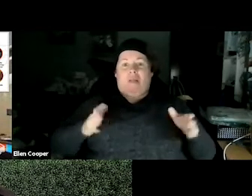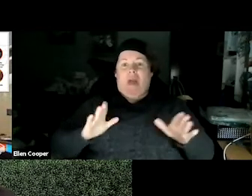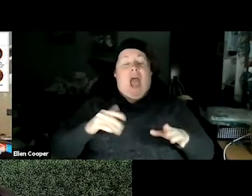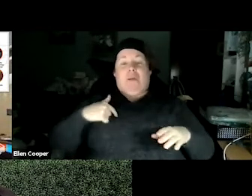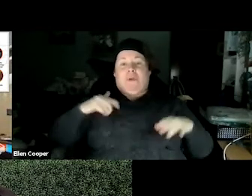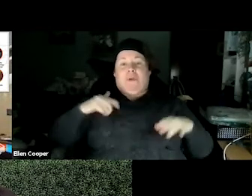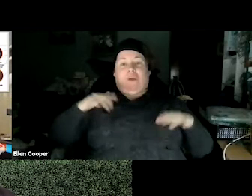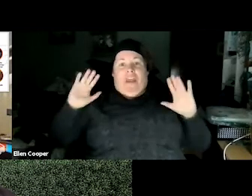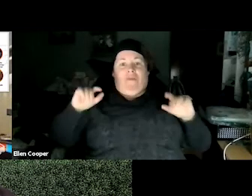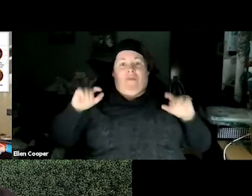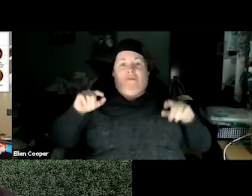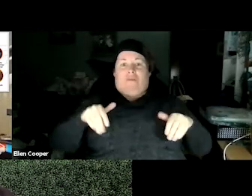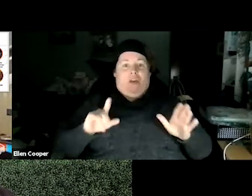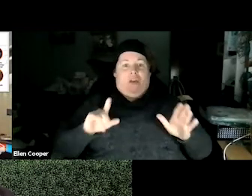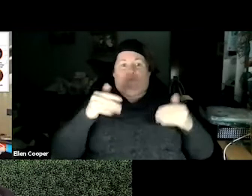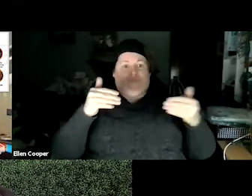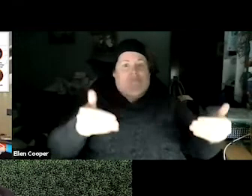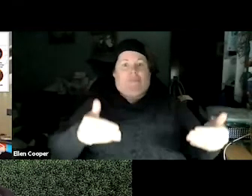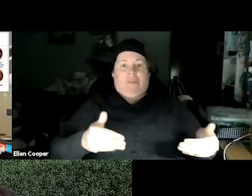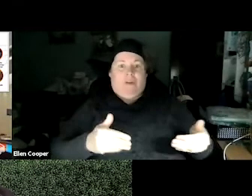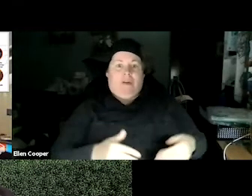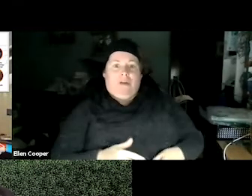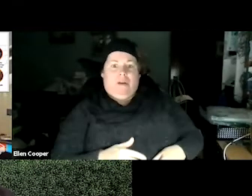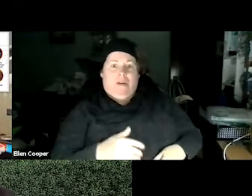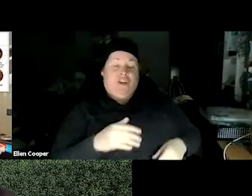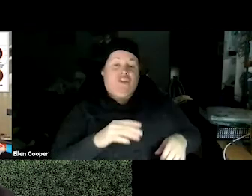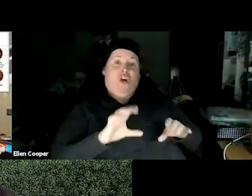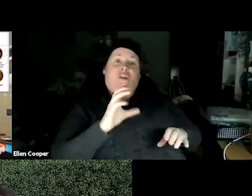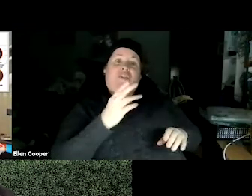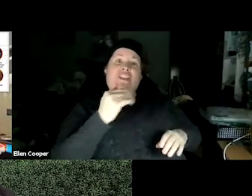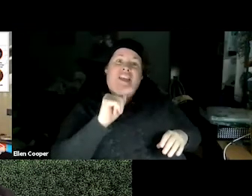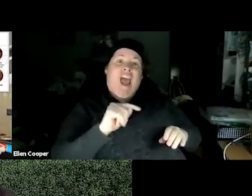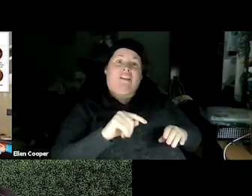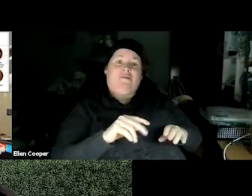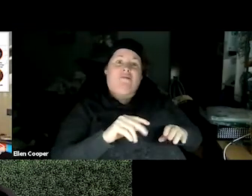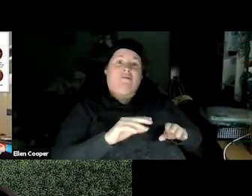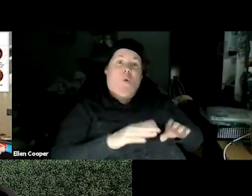CalebBarlow: All right. CalebBarlow: I got I got the chat open. I don't see anything in it. So, somebody asked me a question.